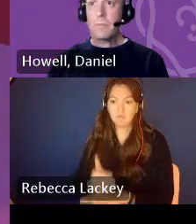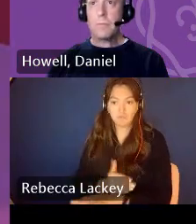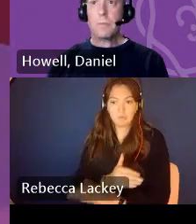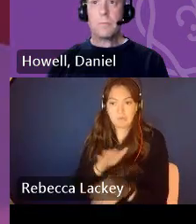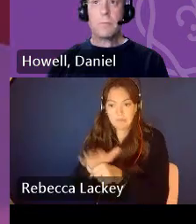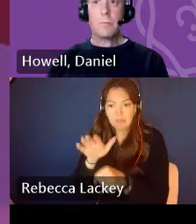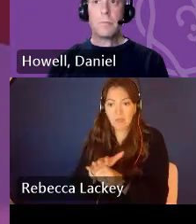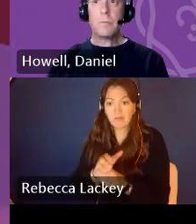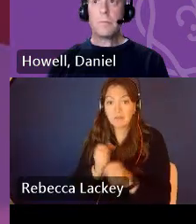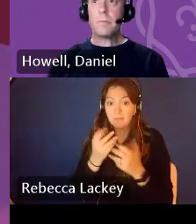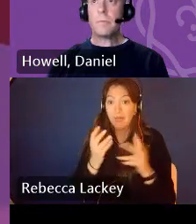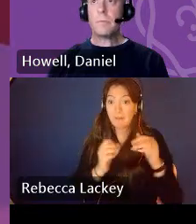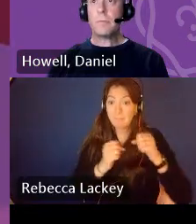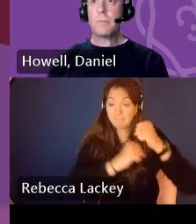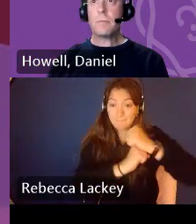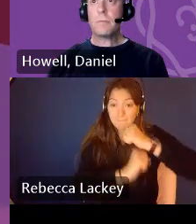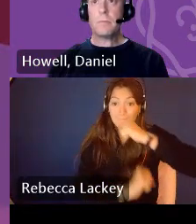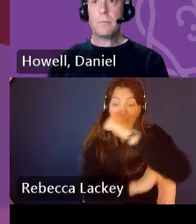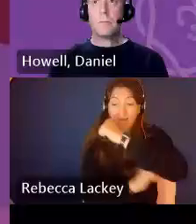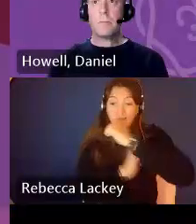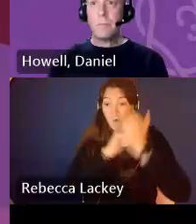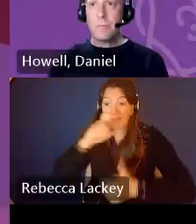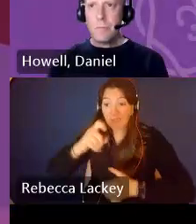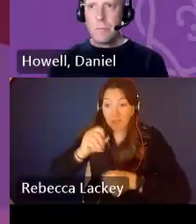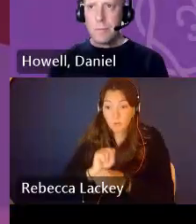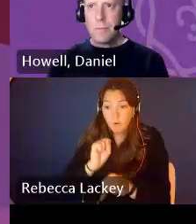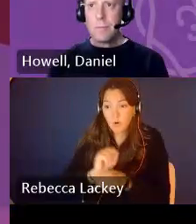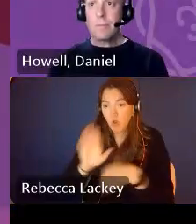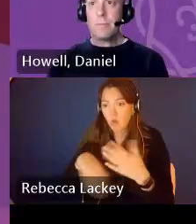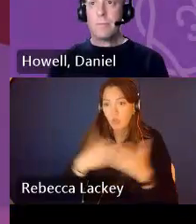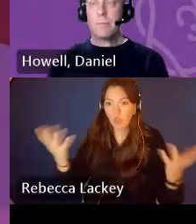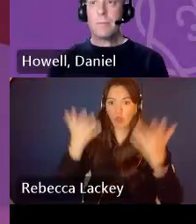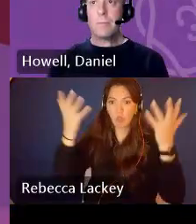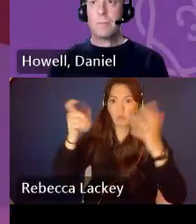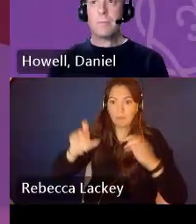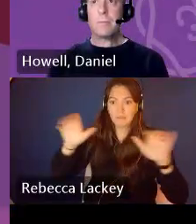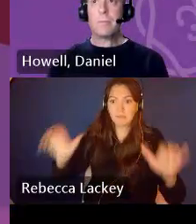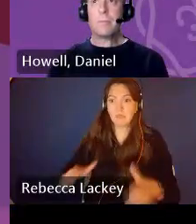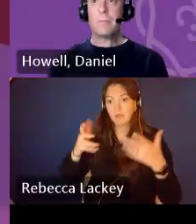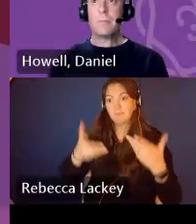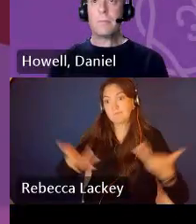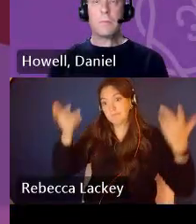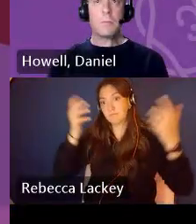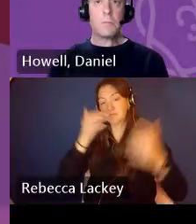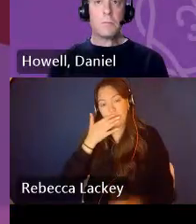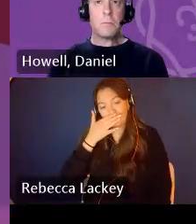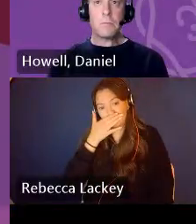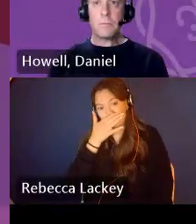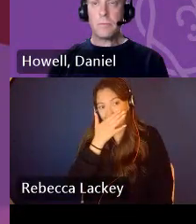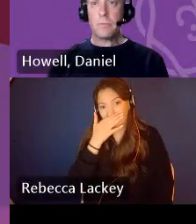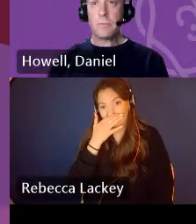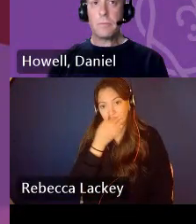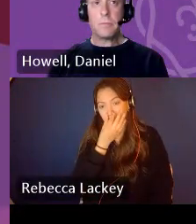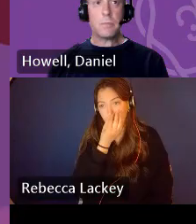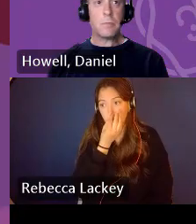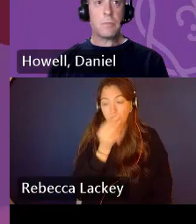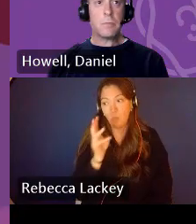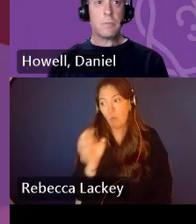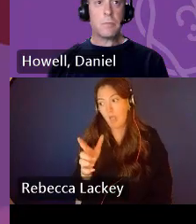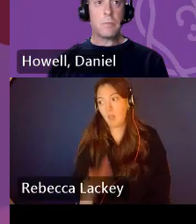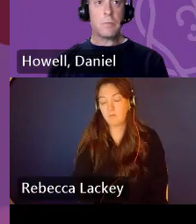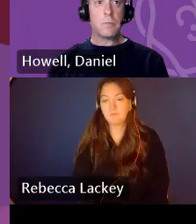when several beams need work that all the hoopla is to be done and taken? Well, we're uh we're